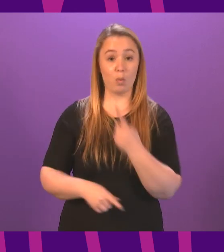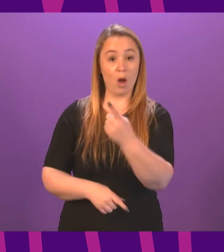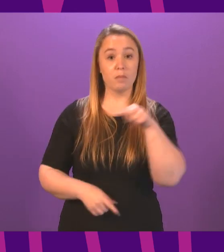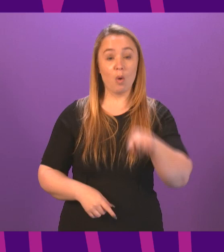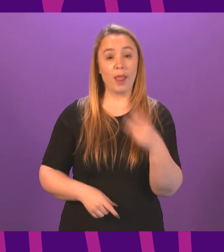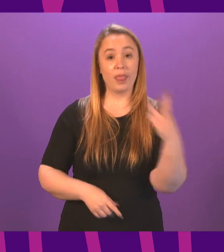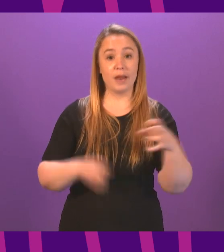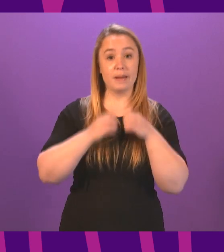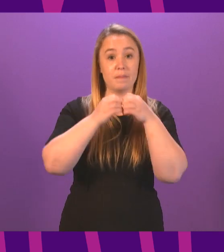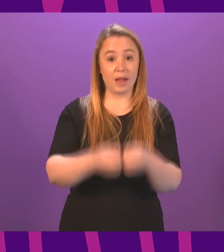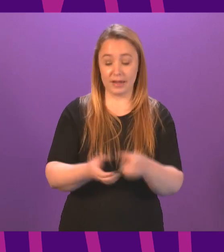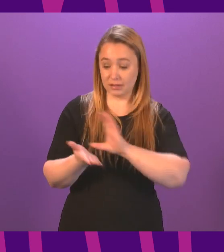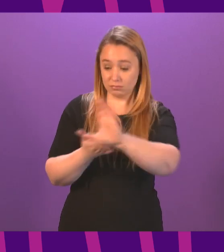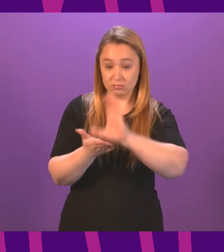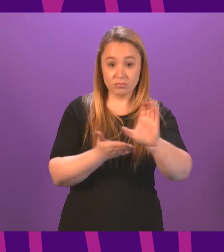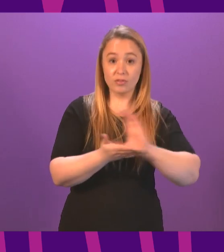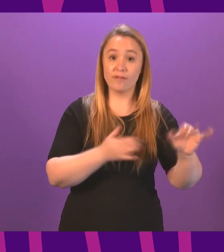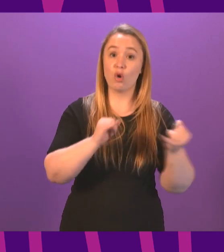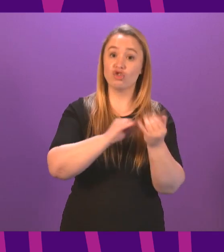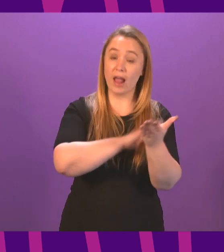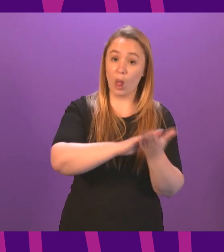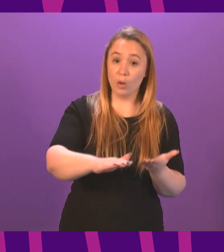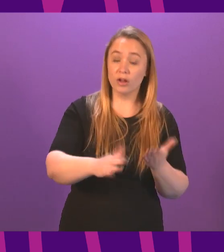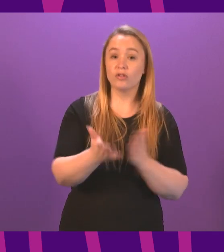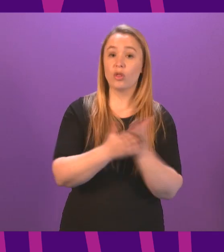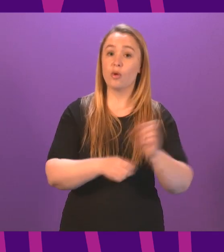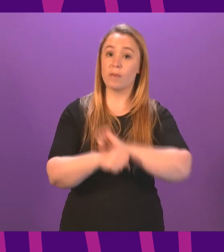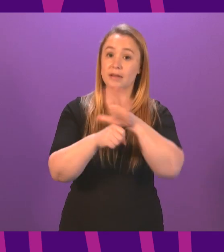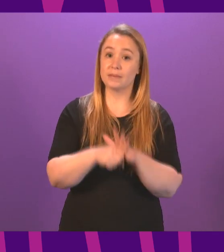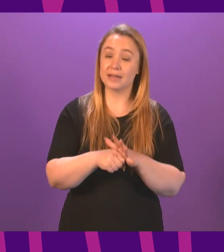during the pandemic. Tesco alone had a half-yearly sales increase across the United Kingdom of